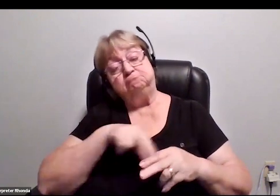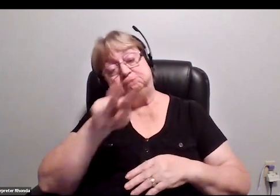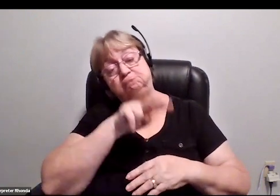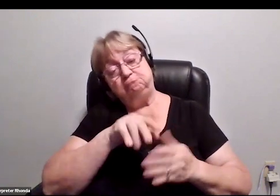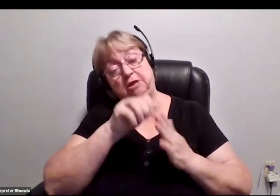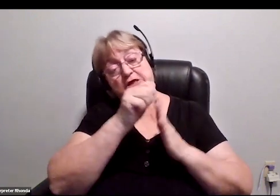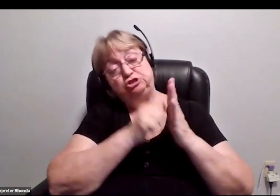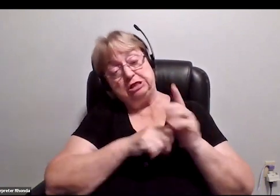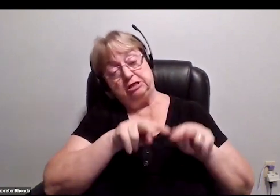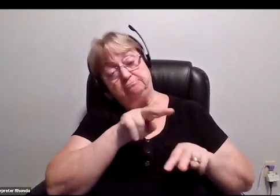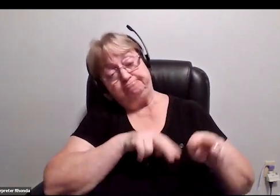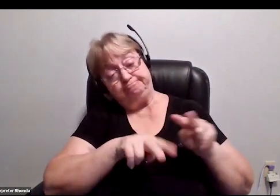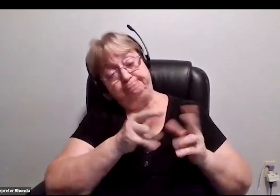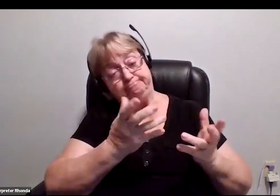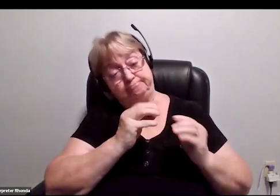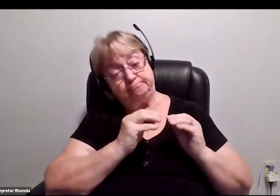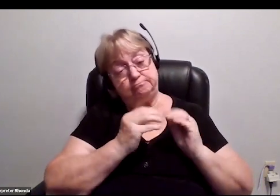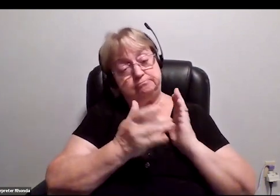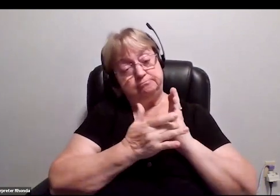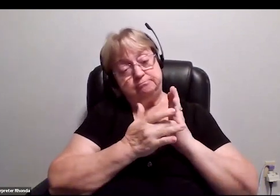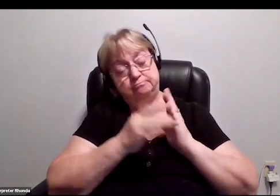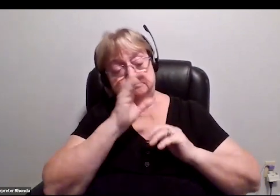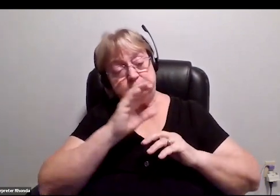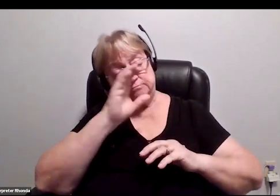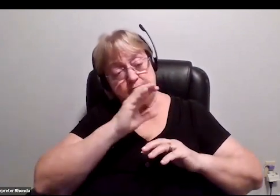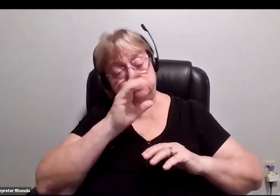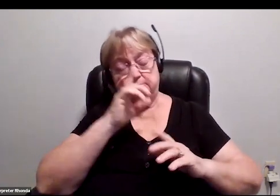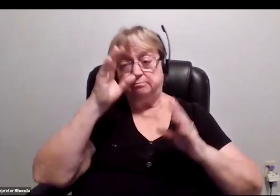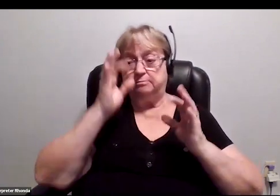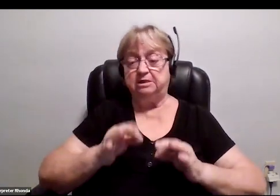we wanted to do more with technology expiration, we decided to highlight how we were using